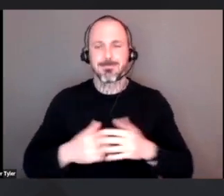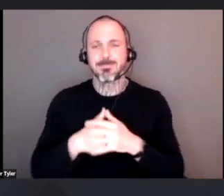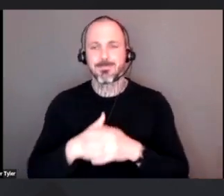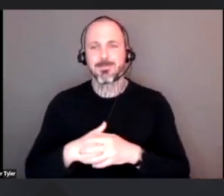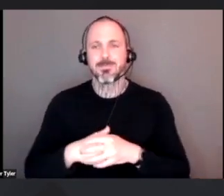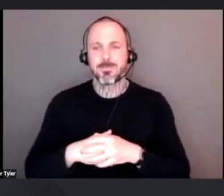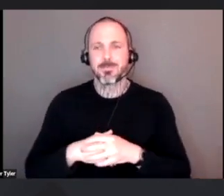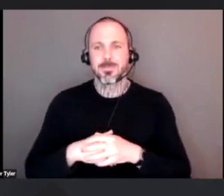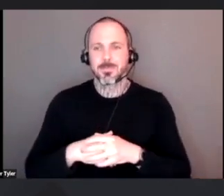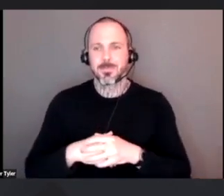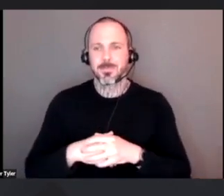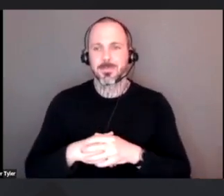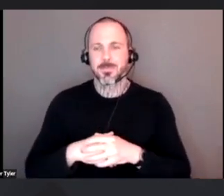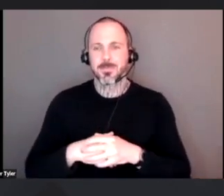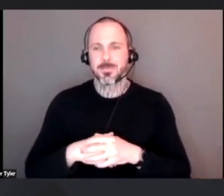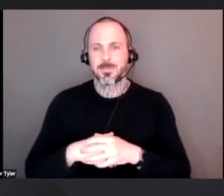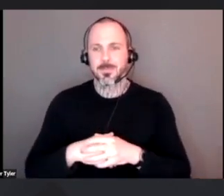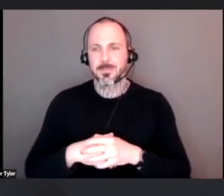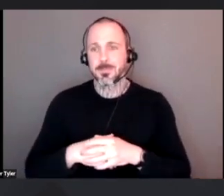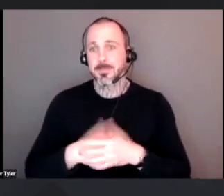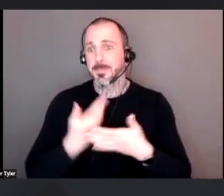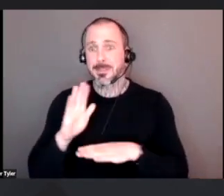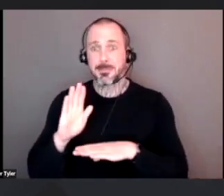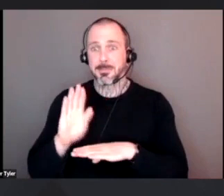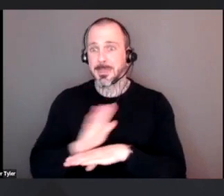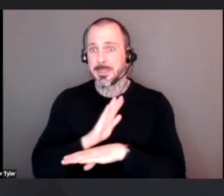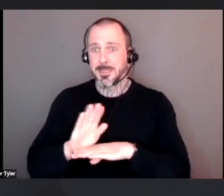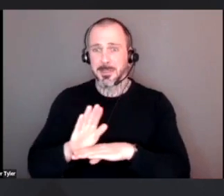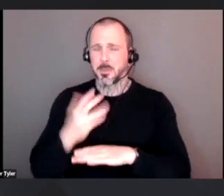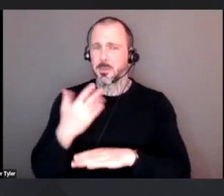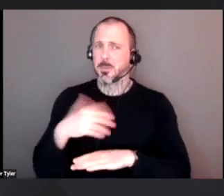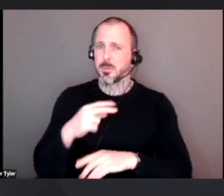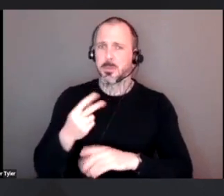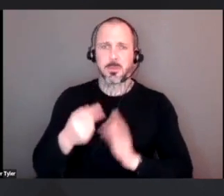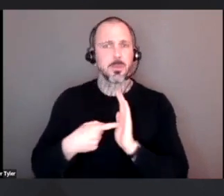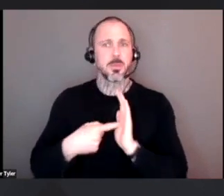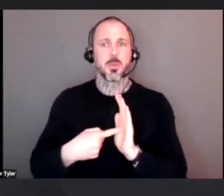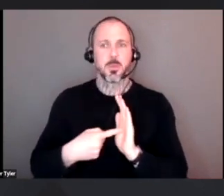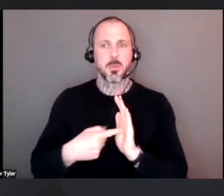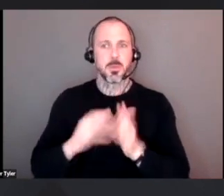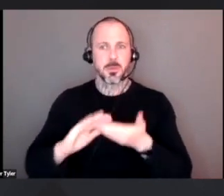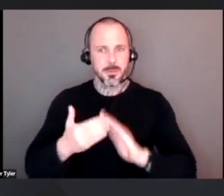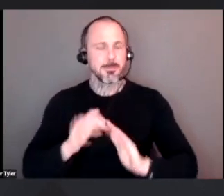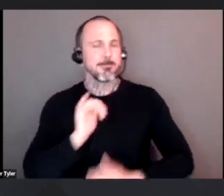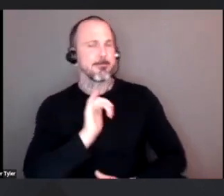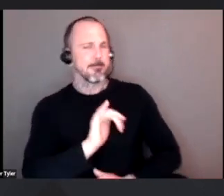in the community as well. And again, we have the benefit of having, you know, a lot of different positions where we can fit people in